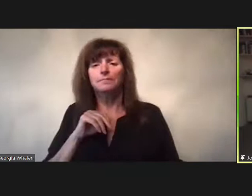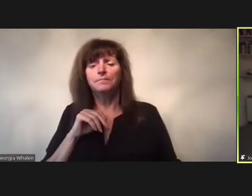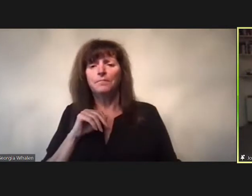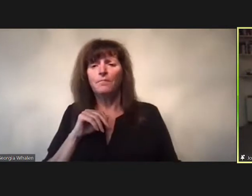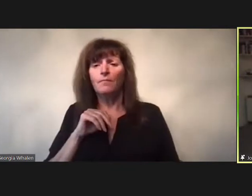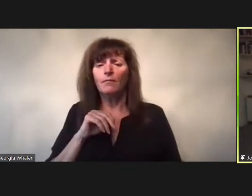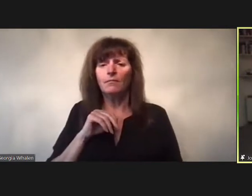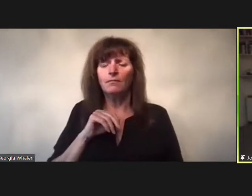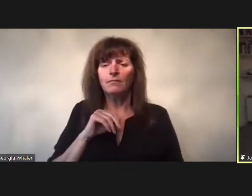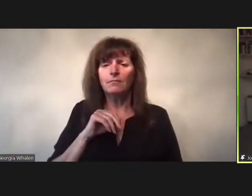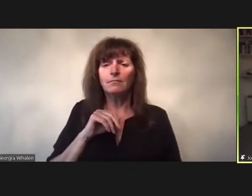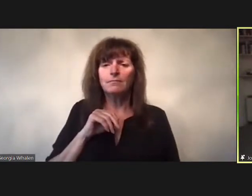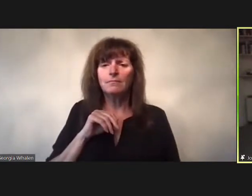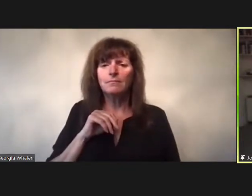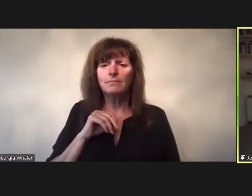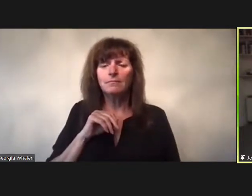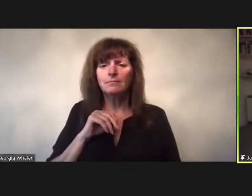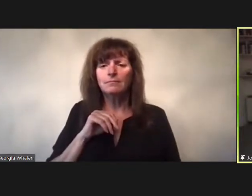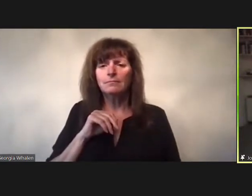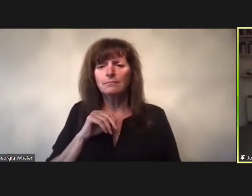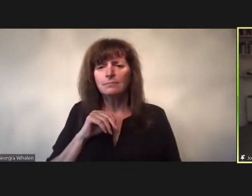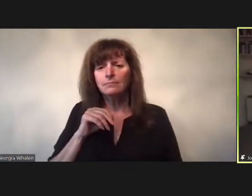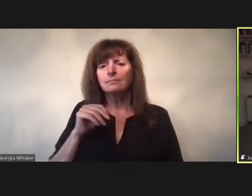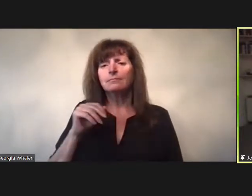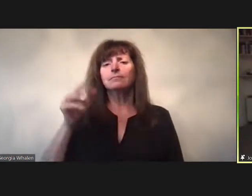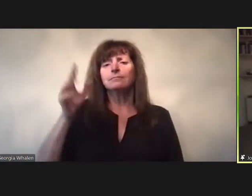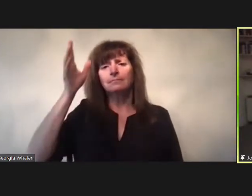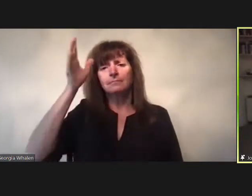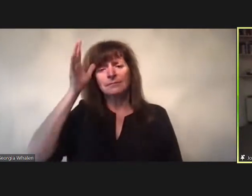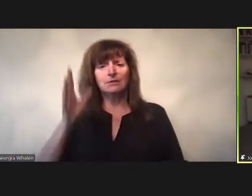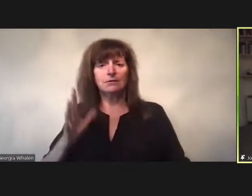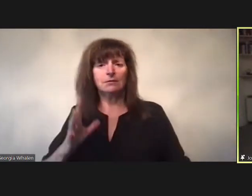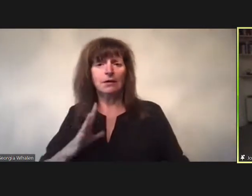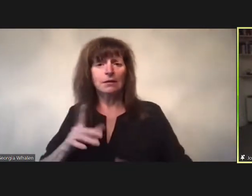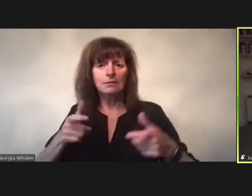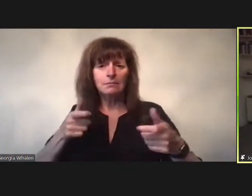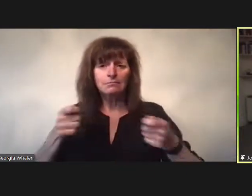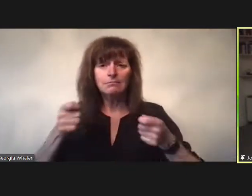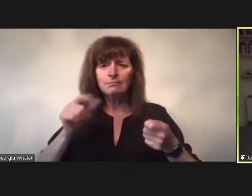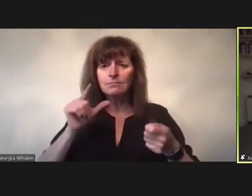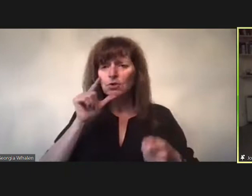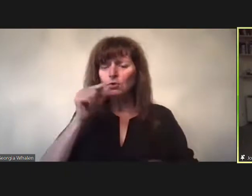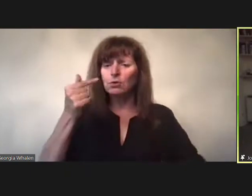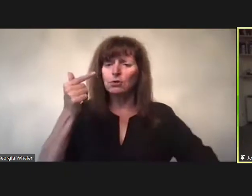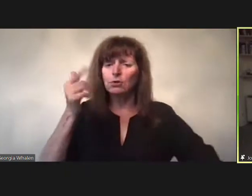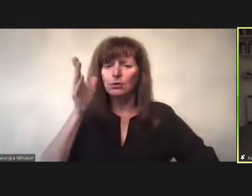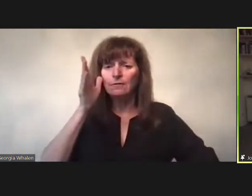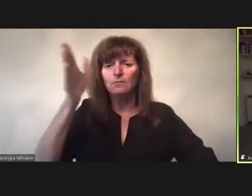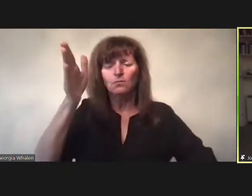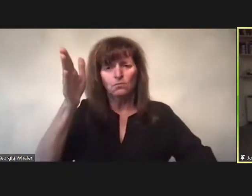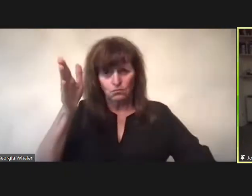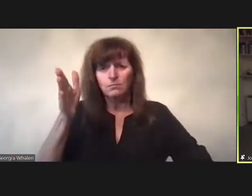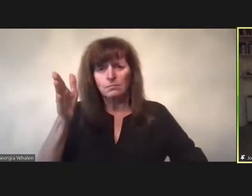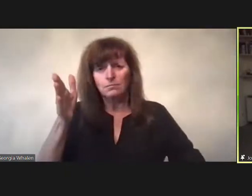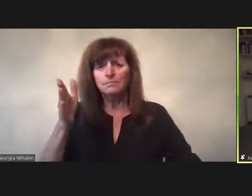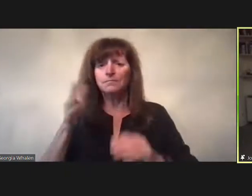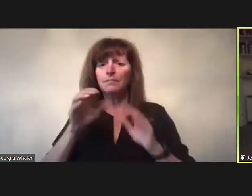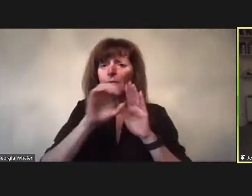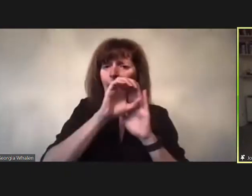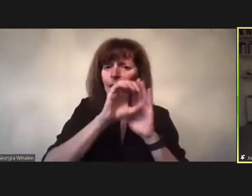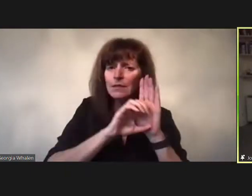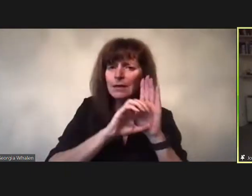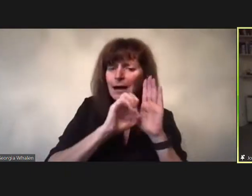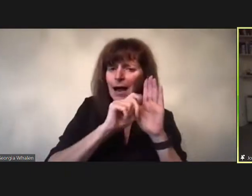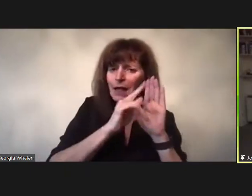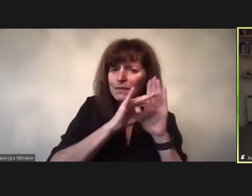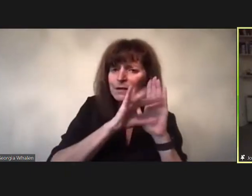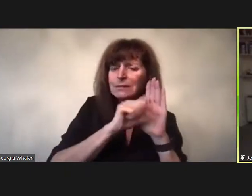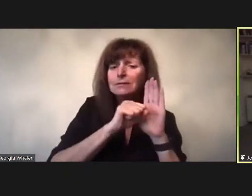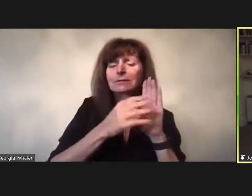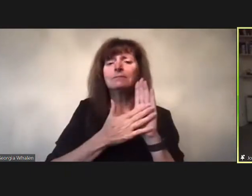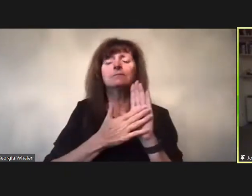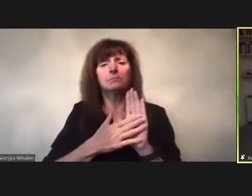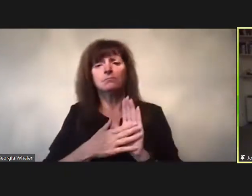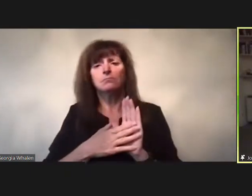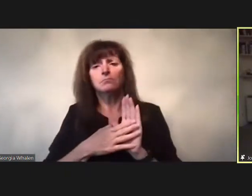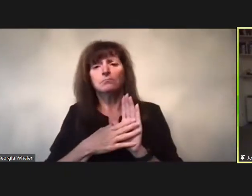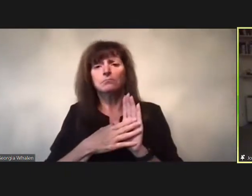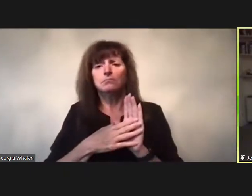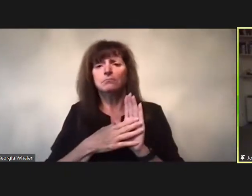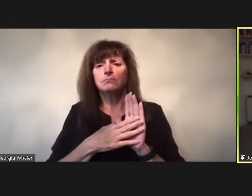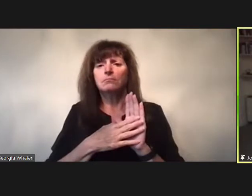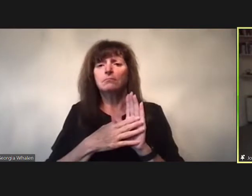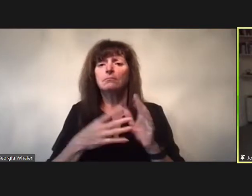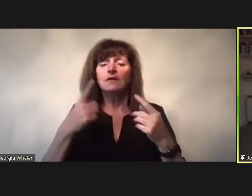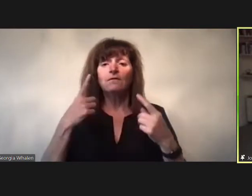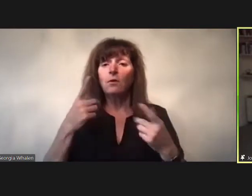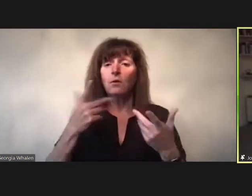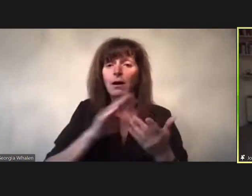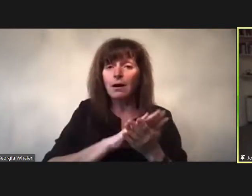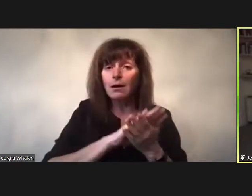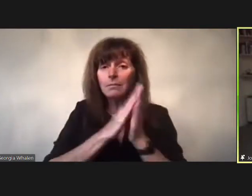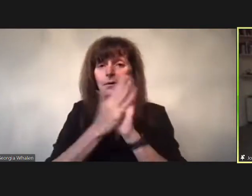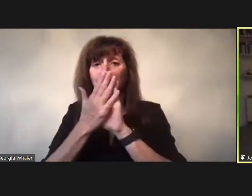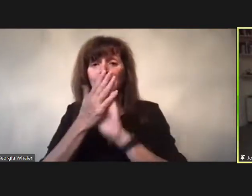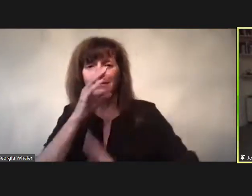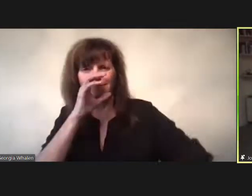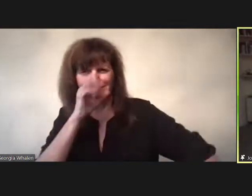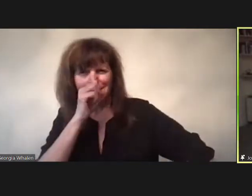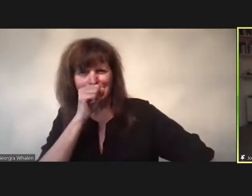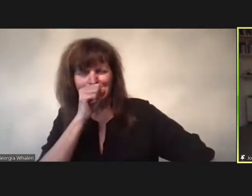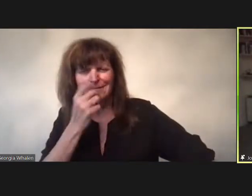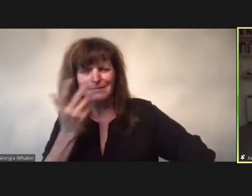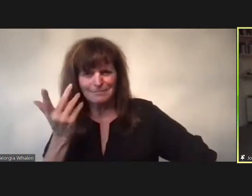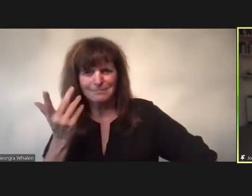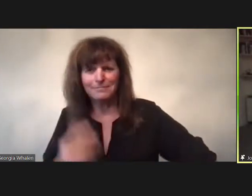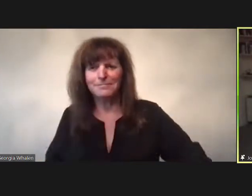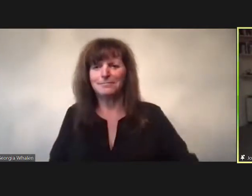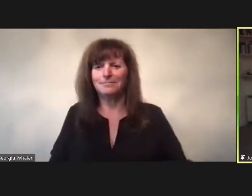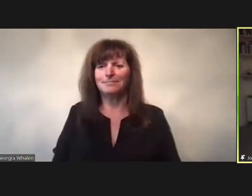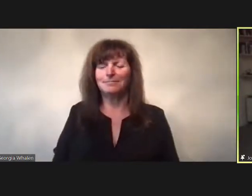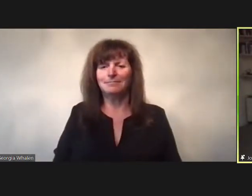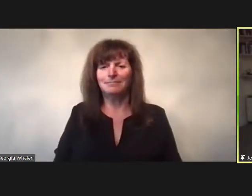he is the author of Bareback Porn, Porous Masculinities, Queer Futures: the Ethics of Becoming-Pig.